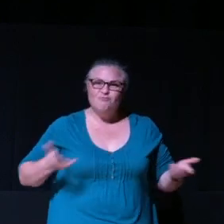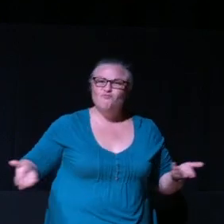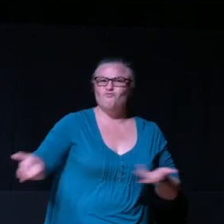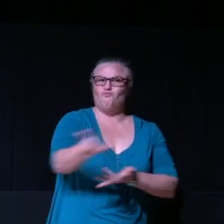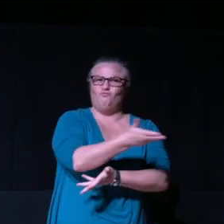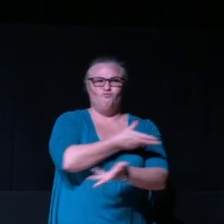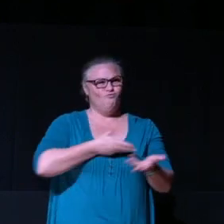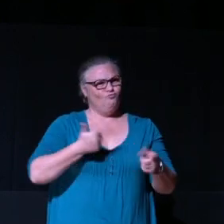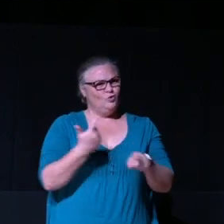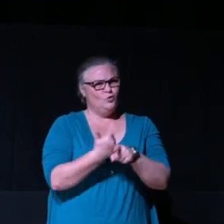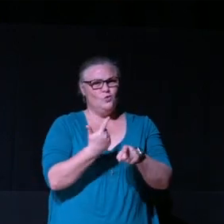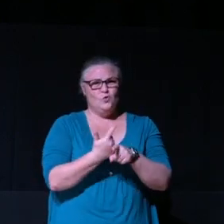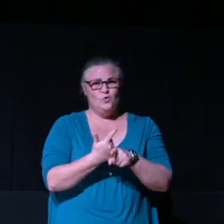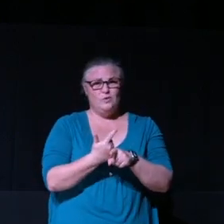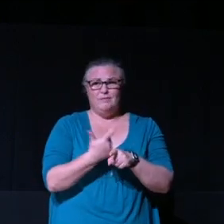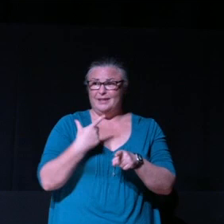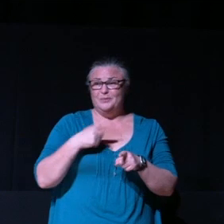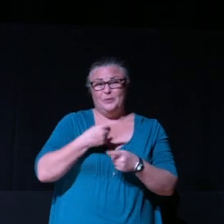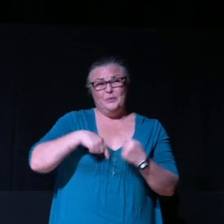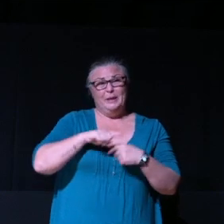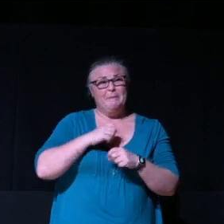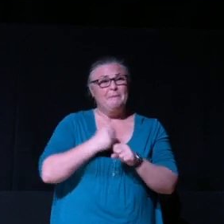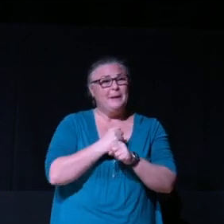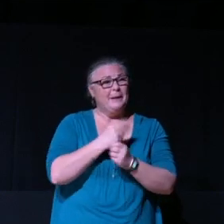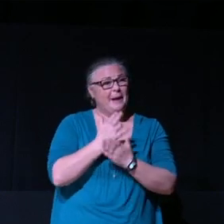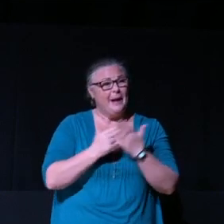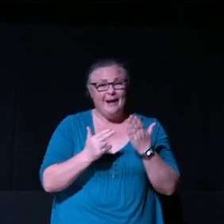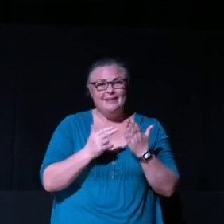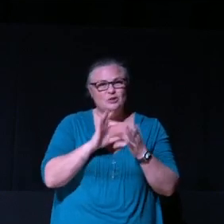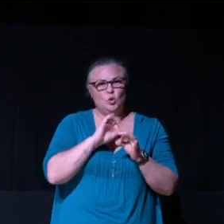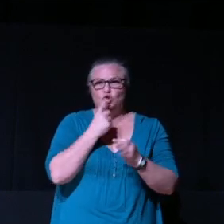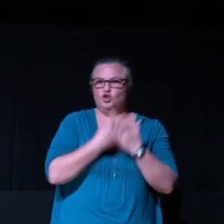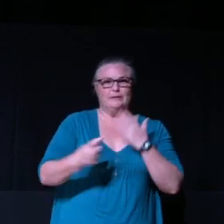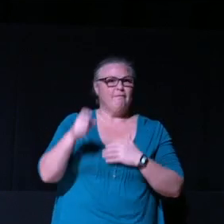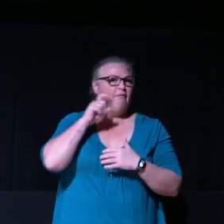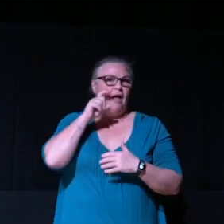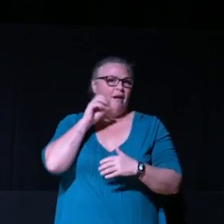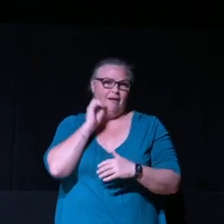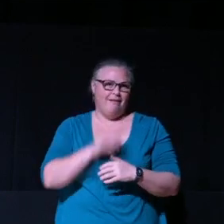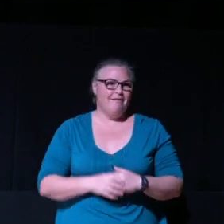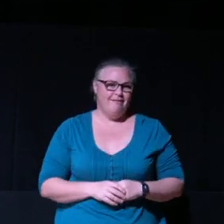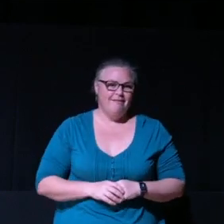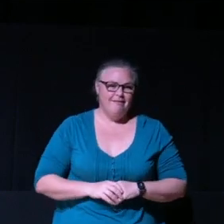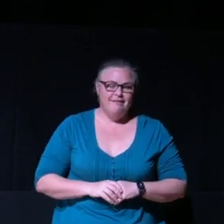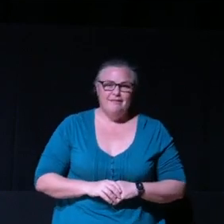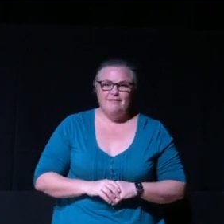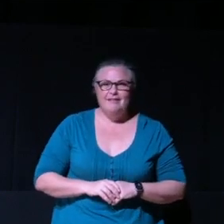It's not cheap entertainment and it's really hard to have a conversation online and I think that the more conversations we can have in person the better.